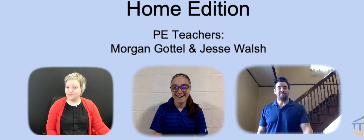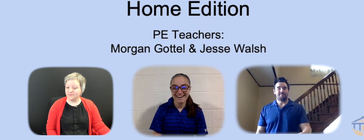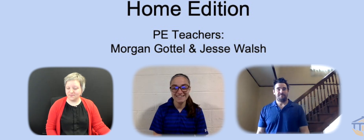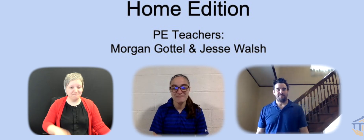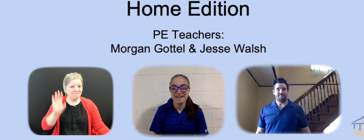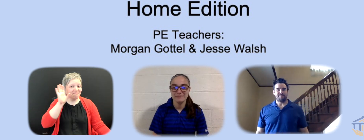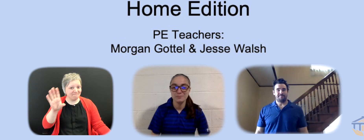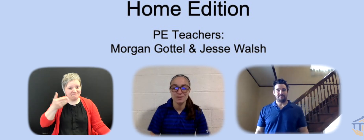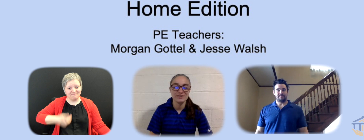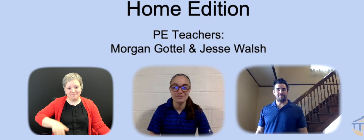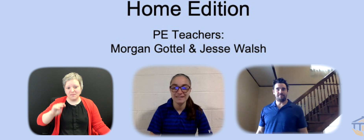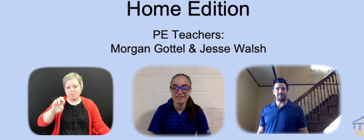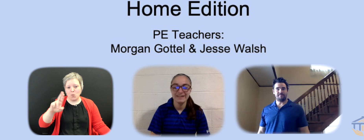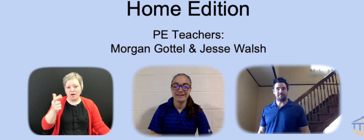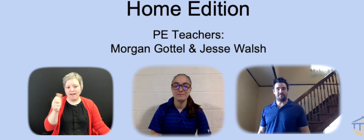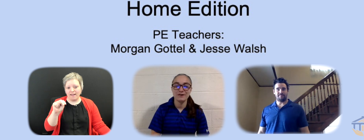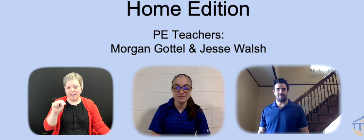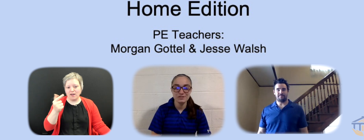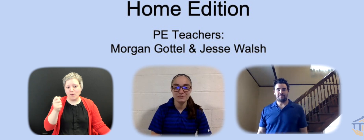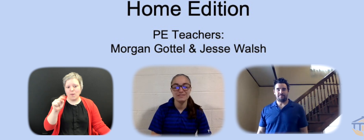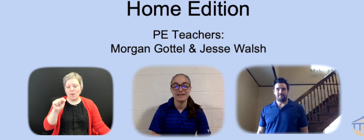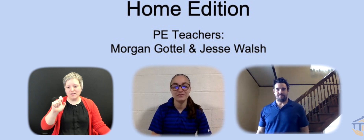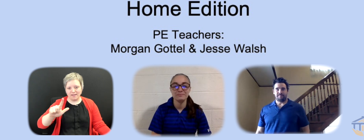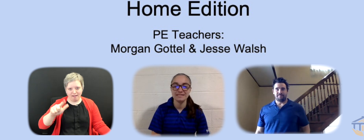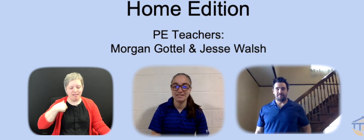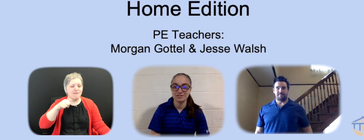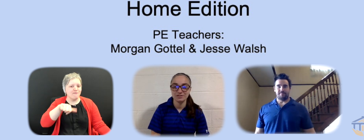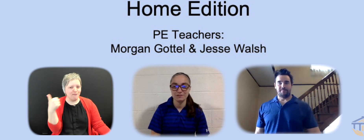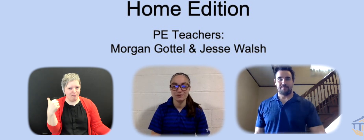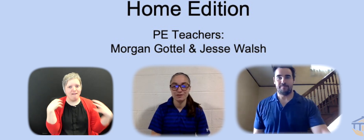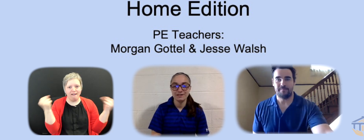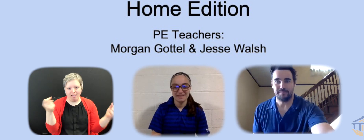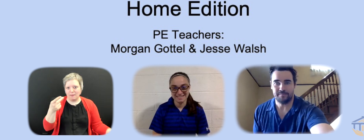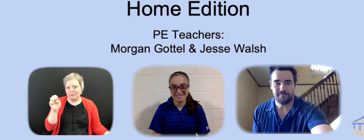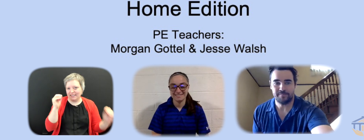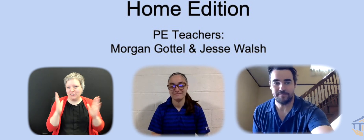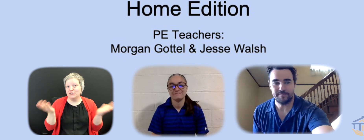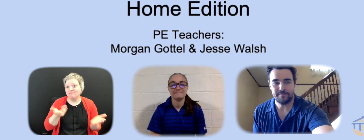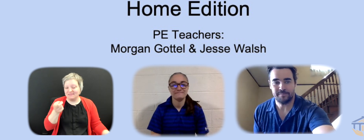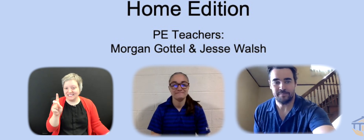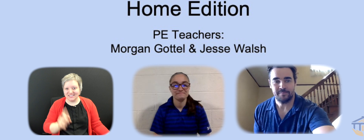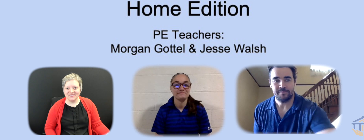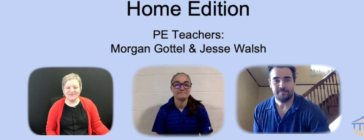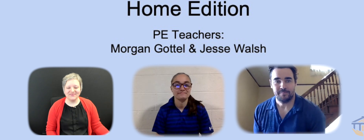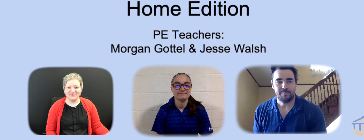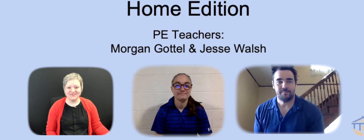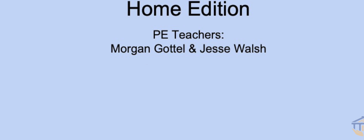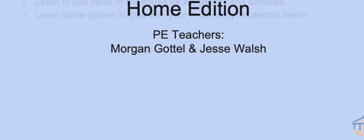Hi, my name is Morgan Gottel. I am also the Health and PE teacher for PSD.